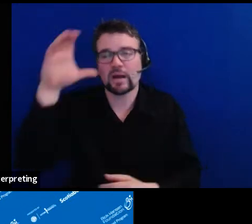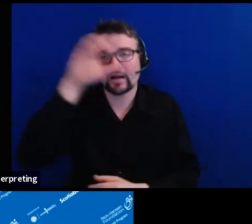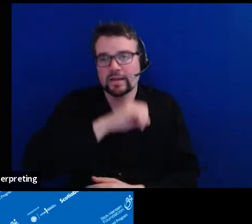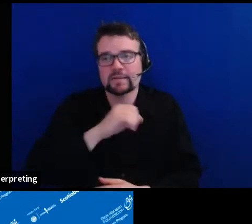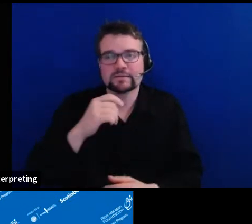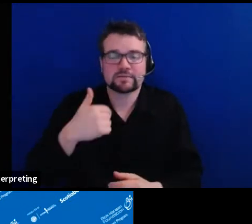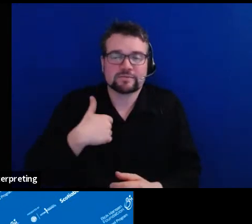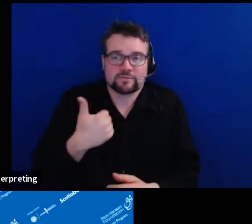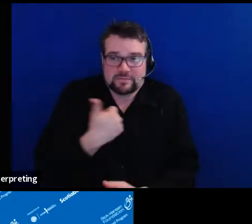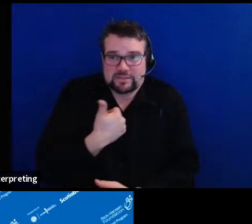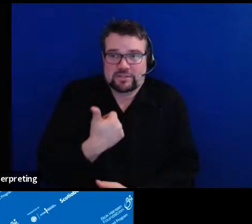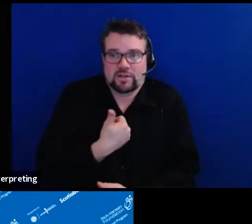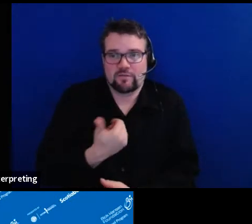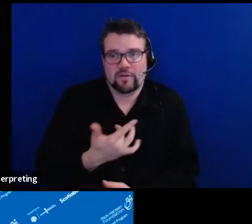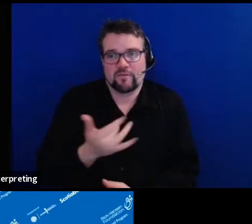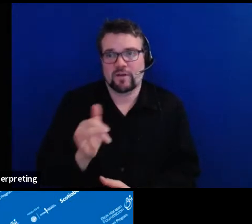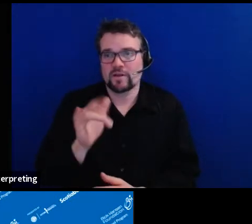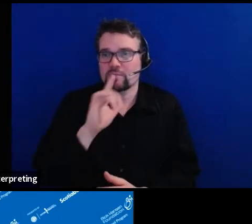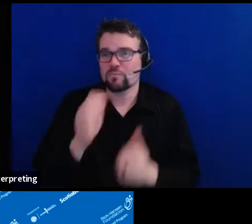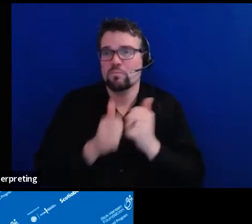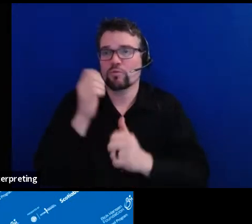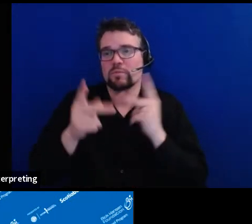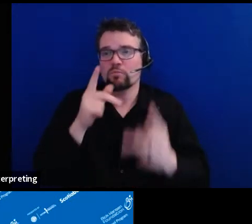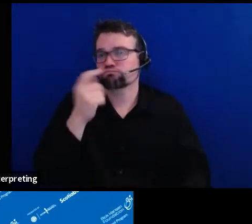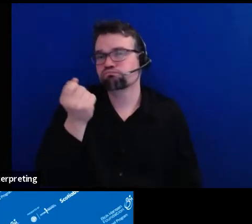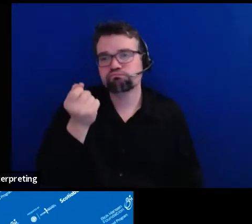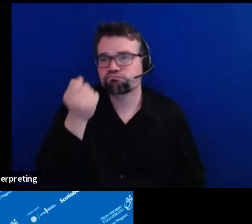IS THAT IS JUST MOST PEOPLE DON'T REALLY UNDERSTAND, YOU